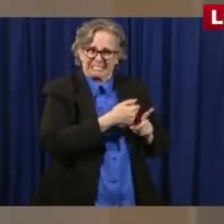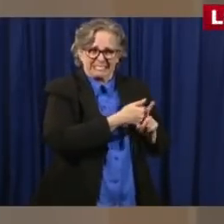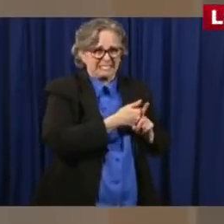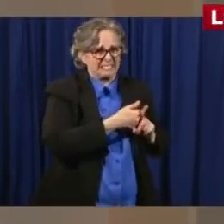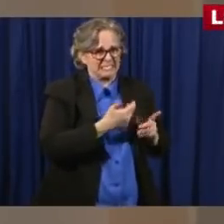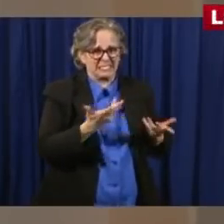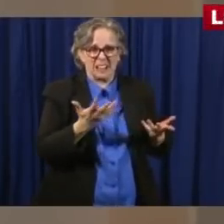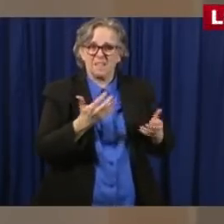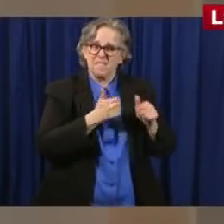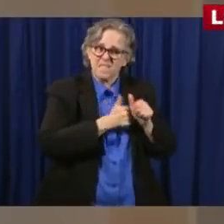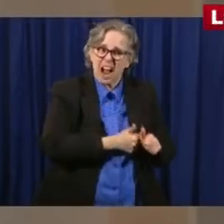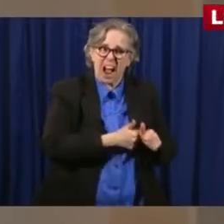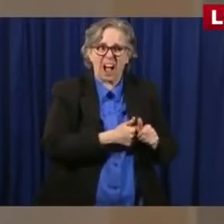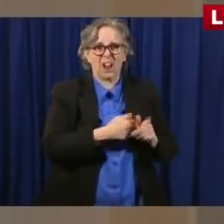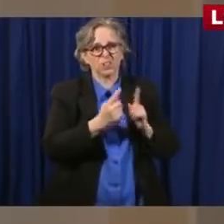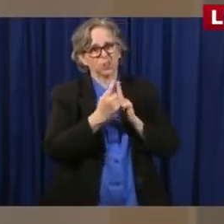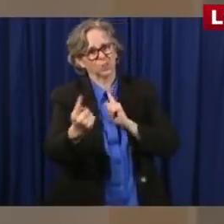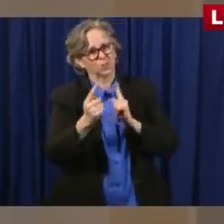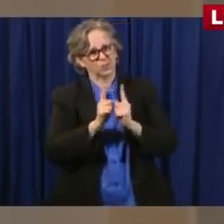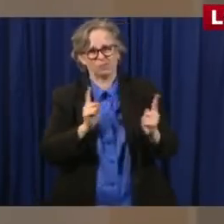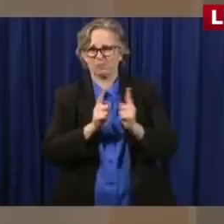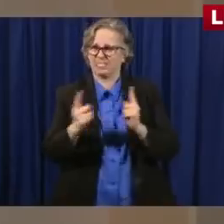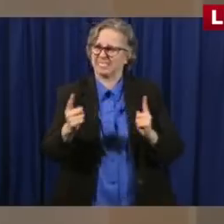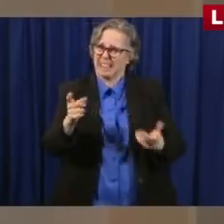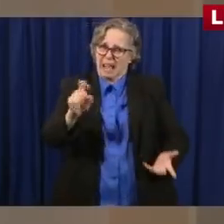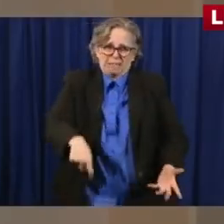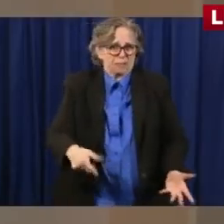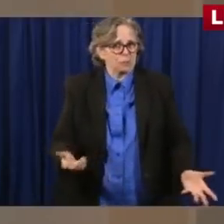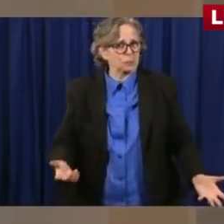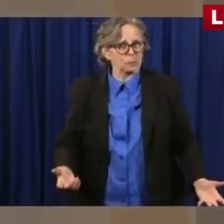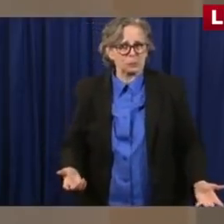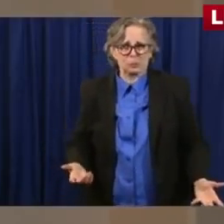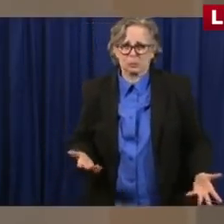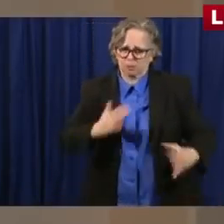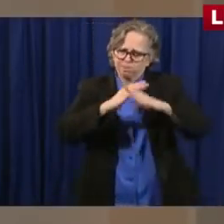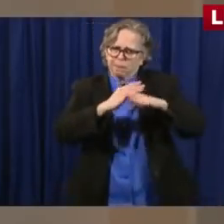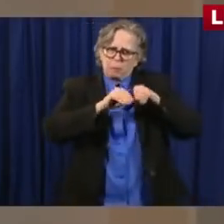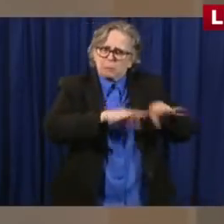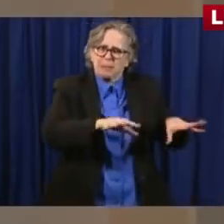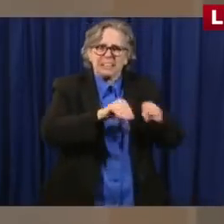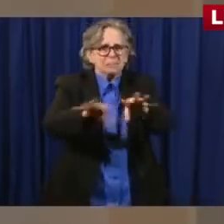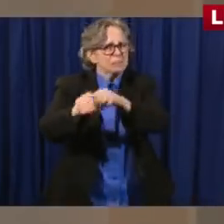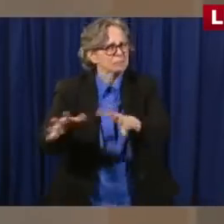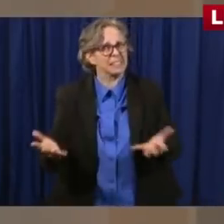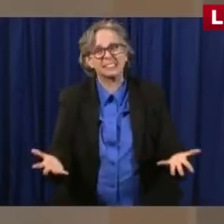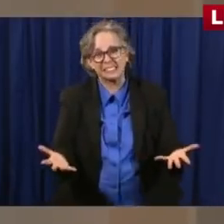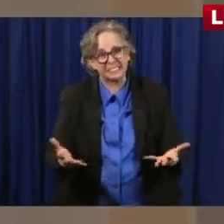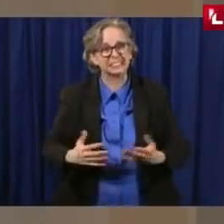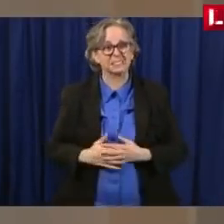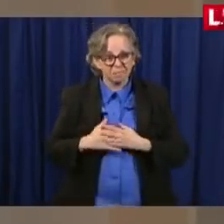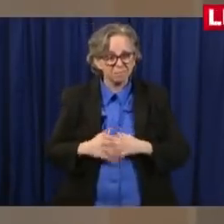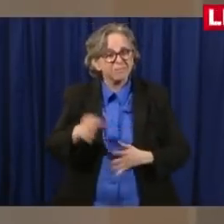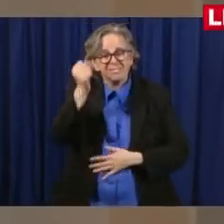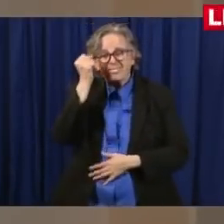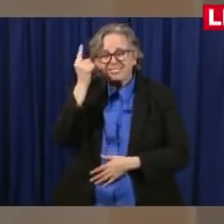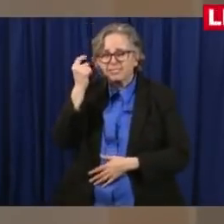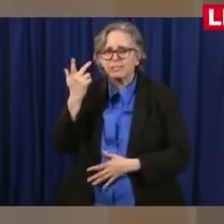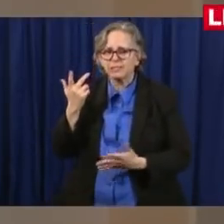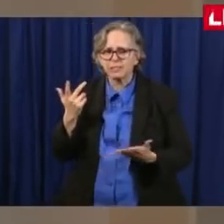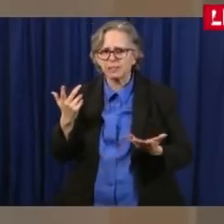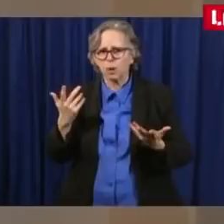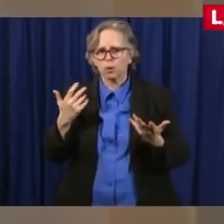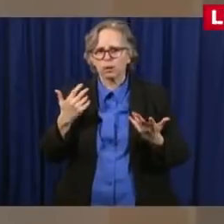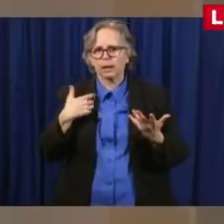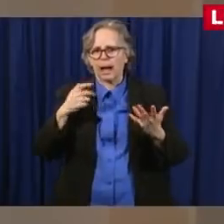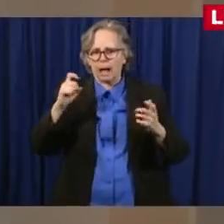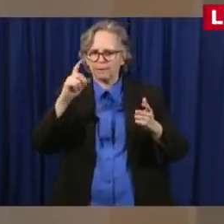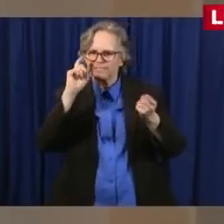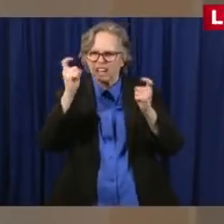VULNERABLE POPULATIONS HAVE TO CONTINUE TO TAKE CARE OF THEMSELVES AND TAKE THESE PRECAUTIONS.